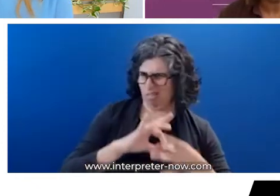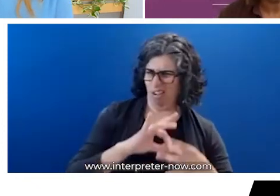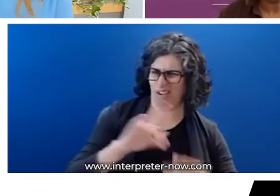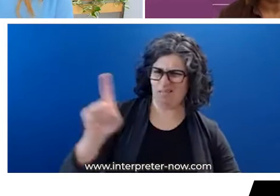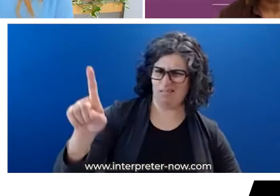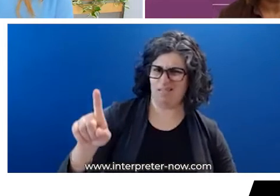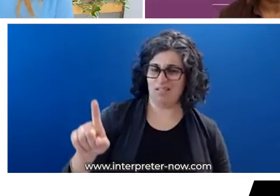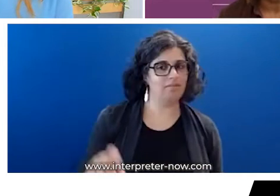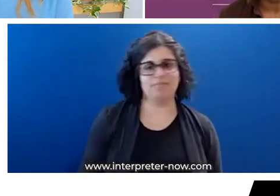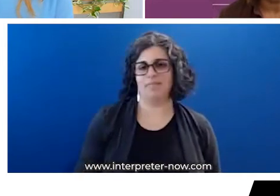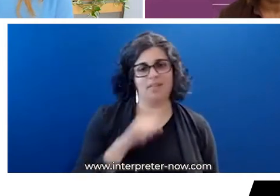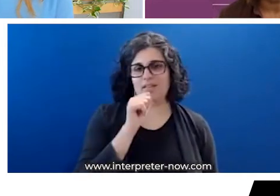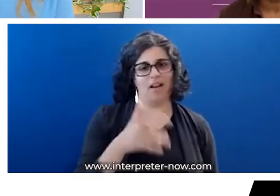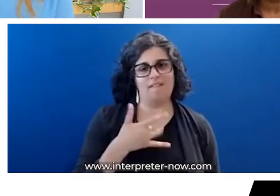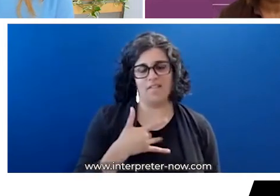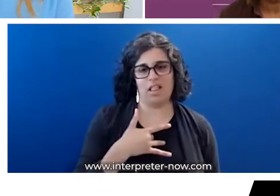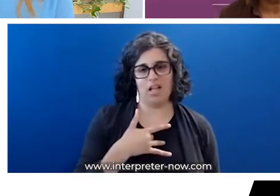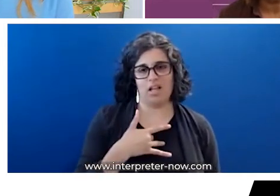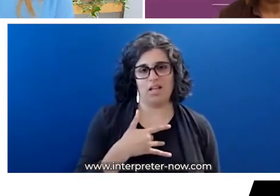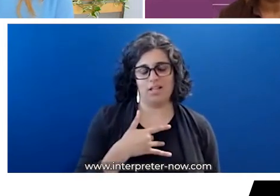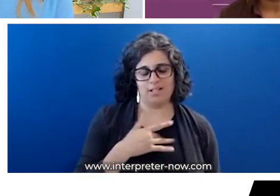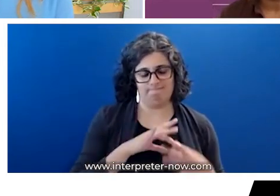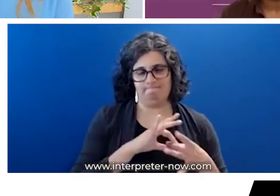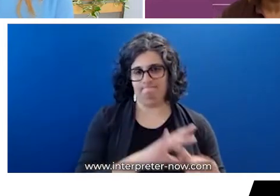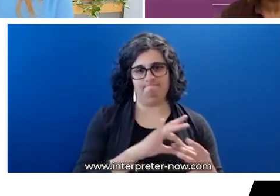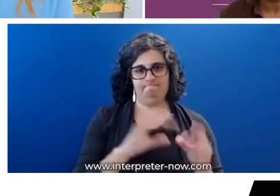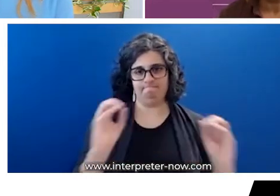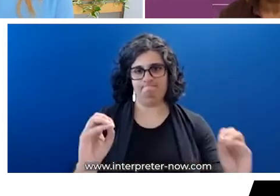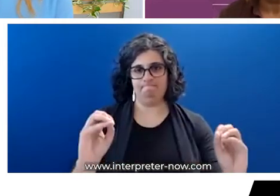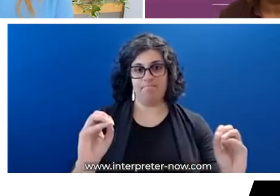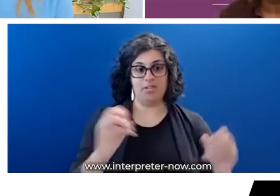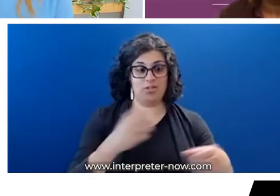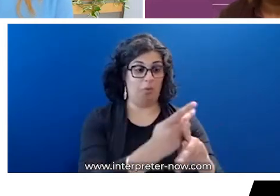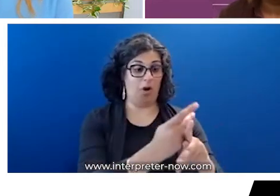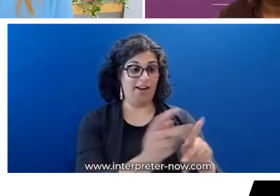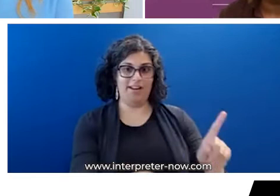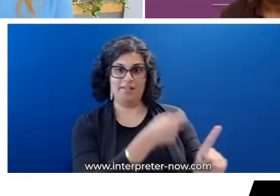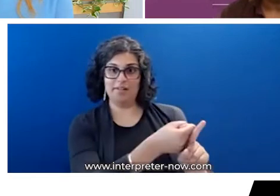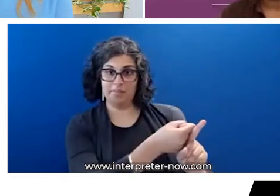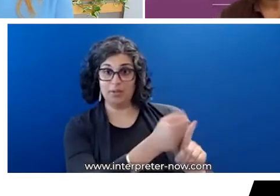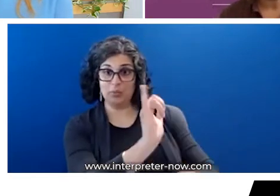feeling a sense of connectivity, which means that the productivity is probably being compromised, right?